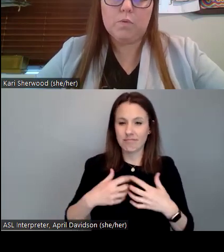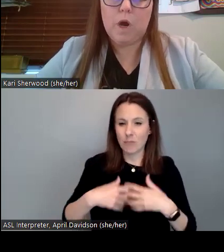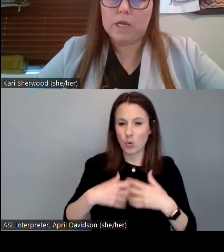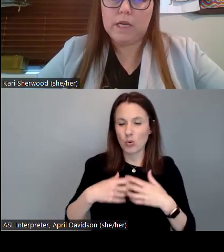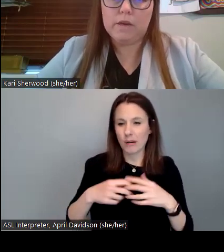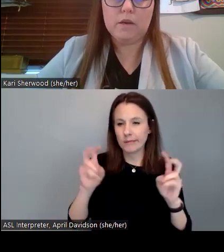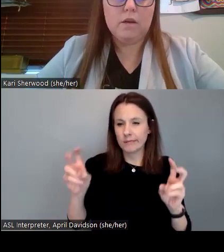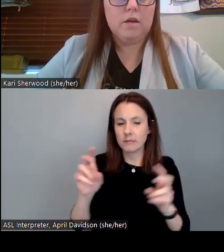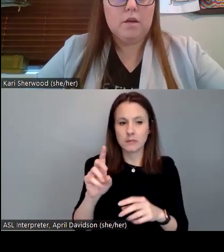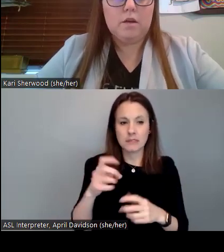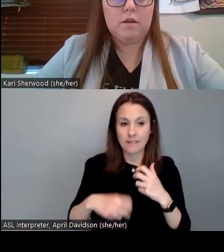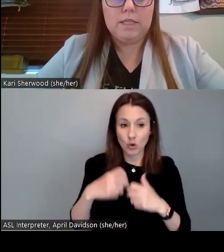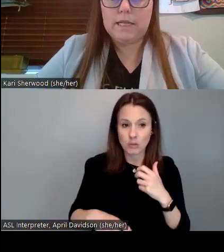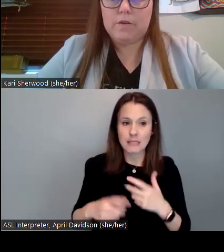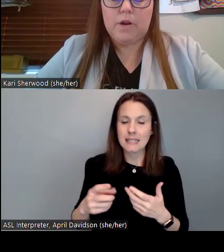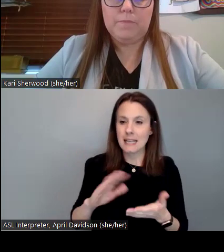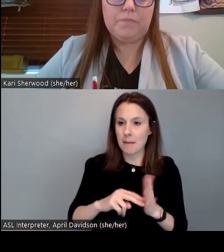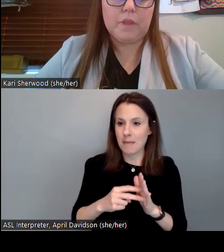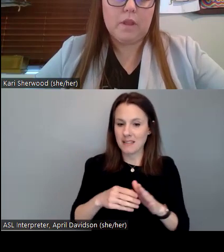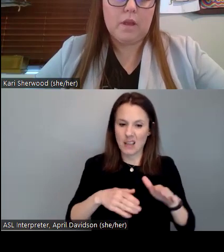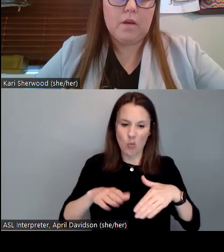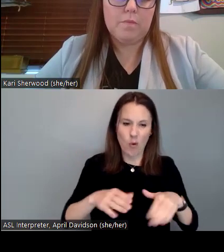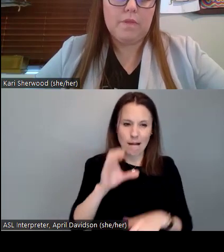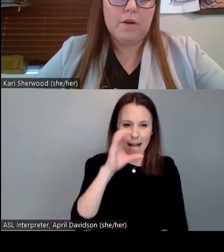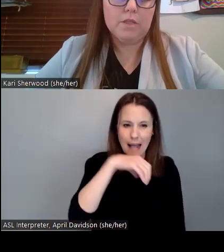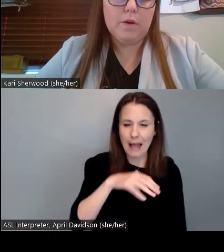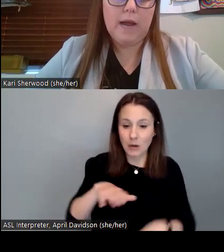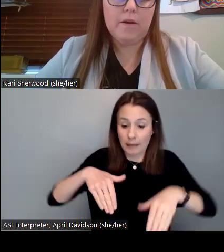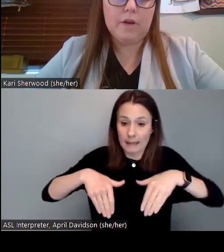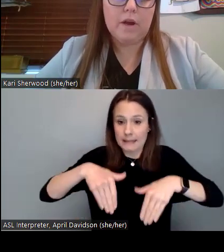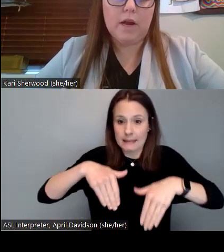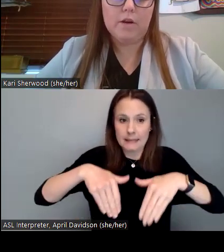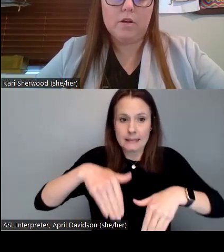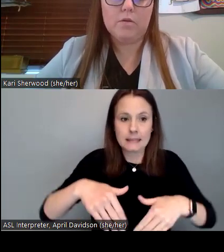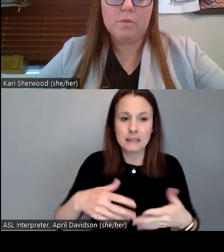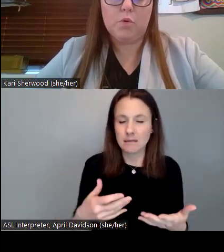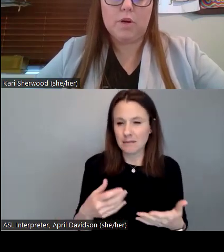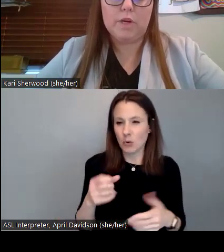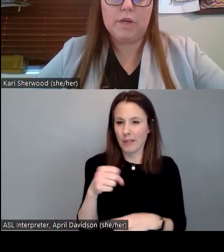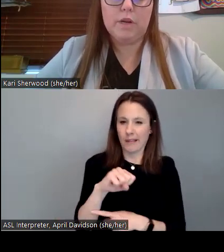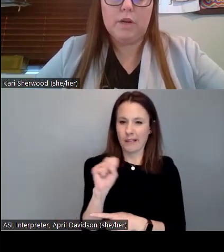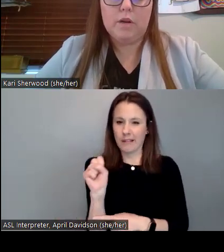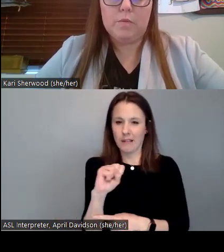walking, et cetera. They also have a higher reported